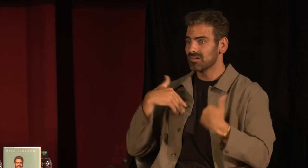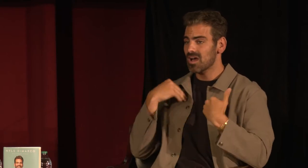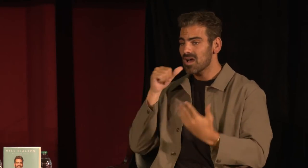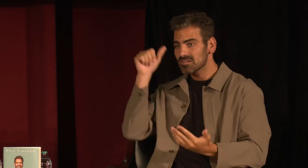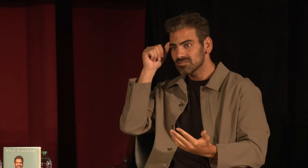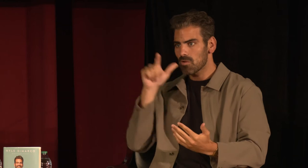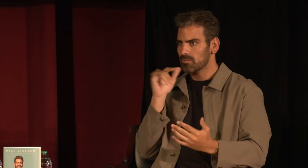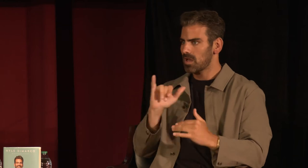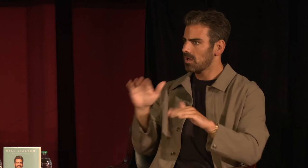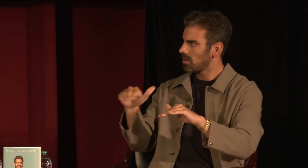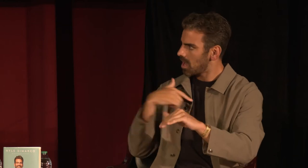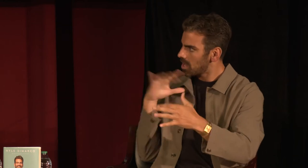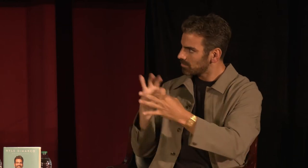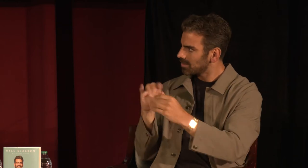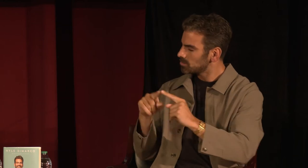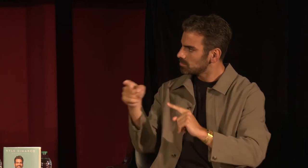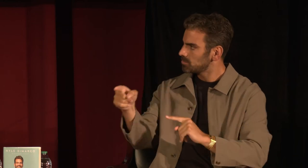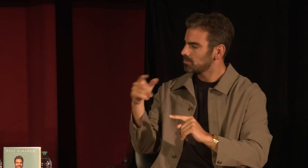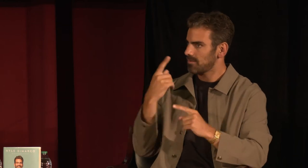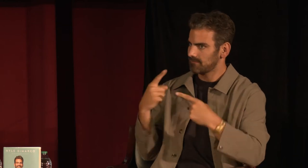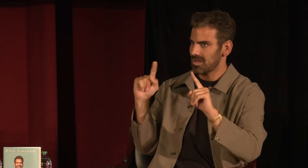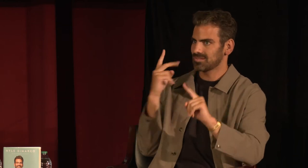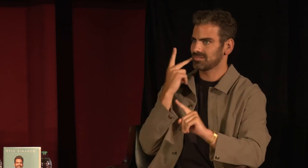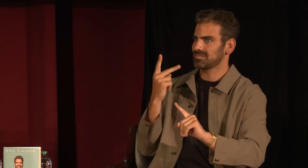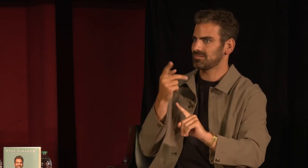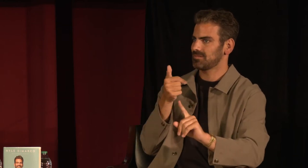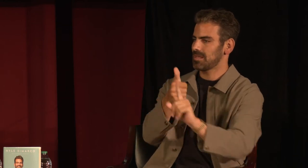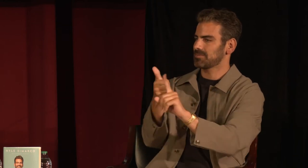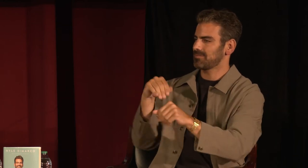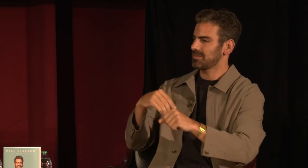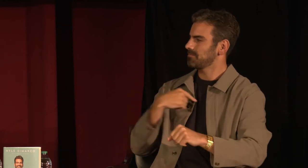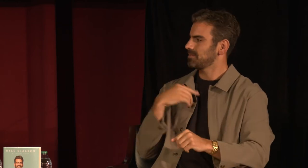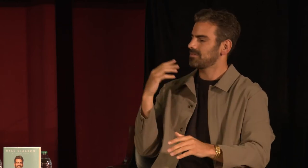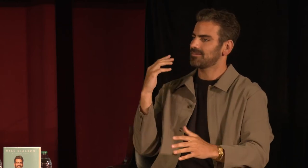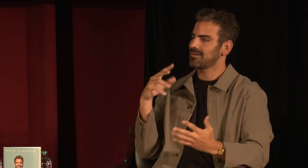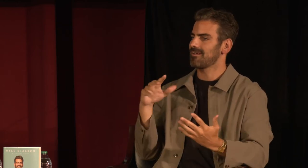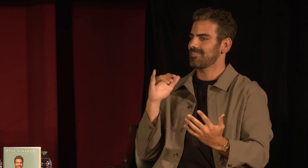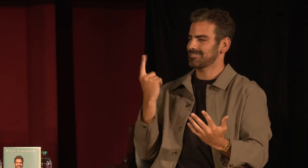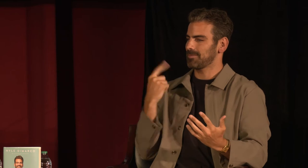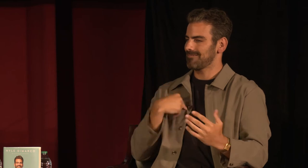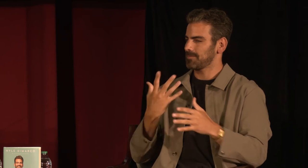Deaf kids and talking about this was that they could connect to me and that they saw somebody who really reflected a